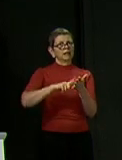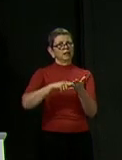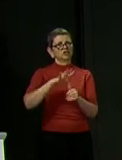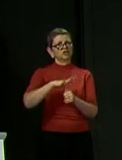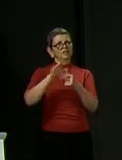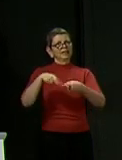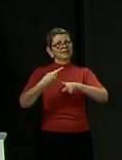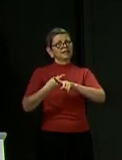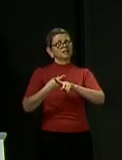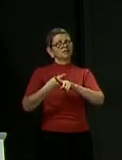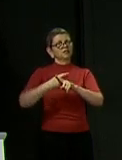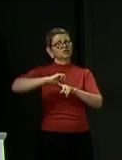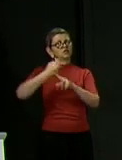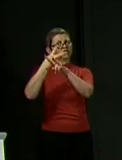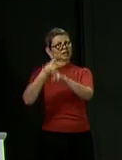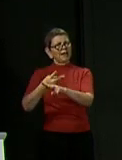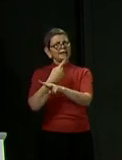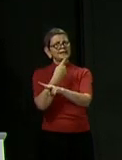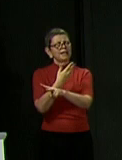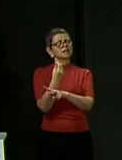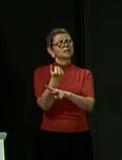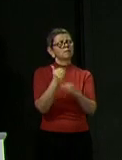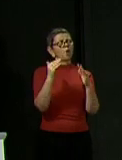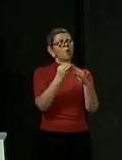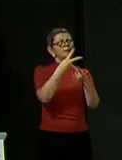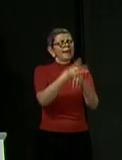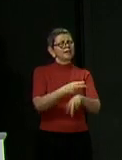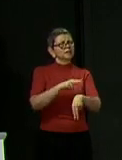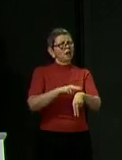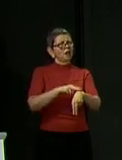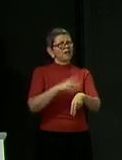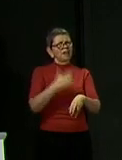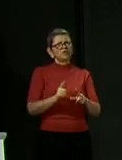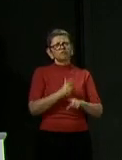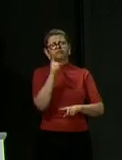expressed concern that some home-care workers are having to travel long distances to be